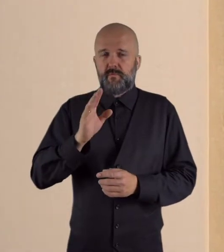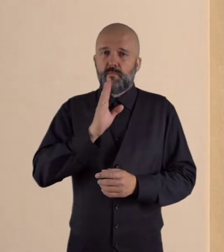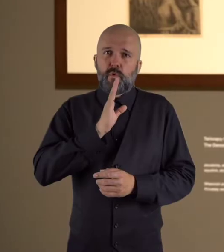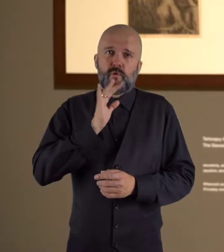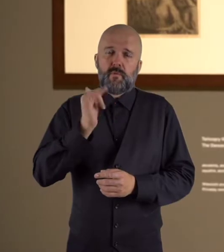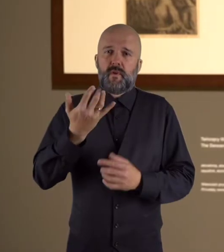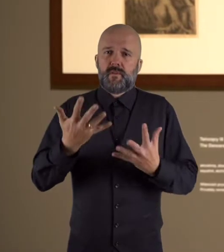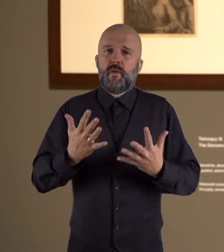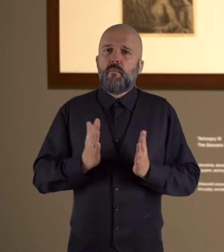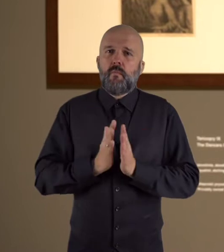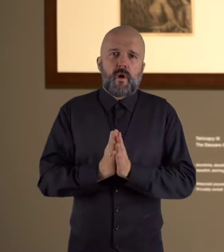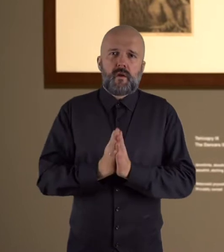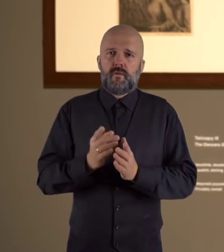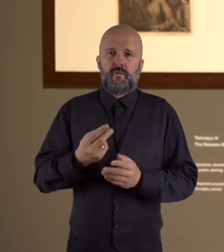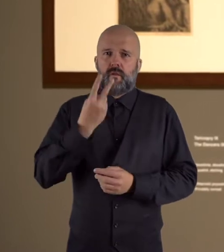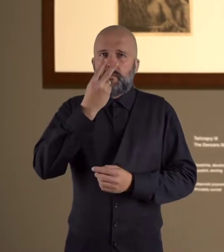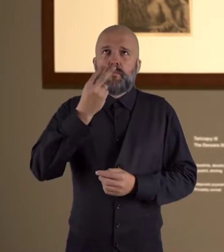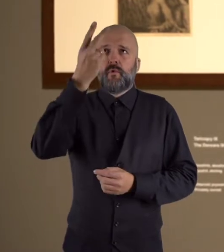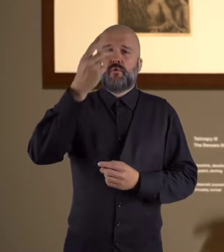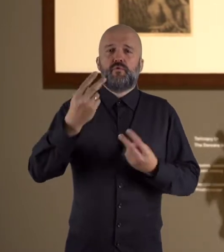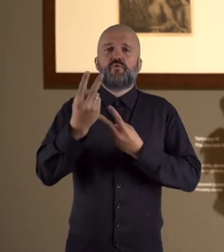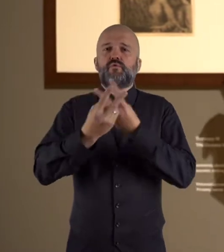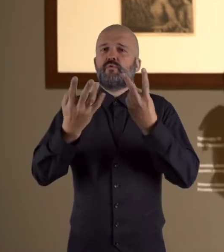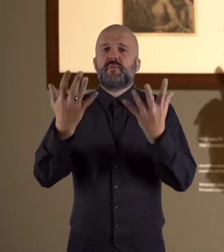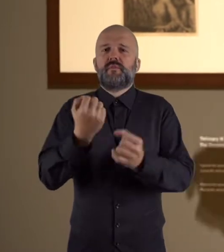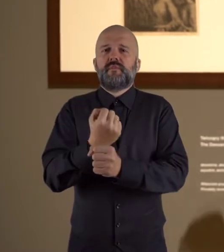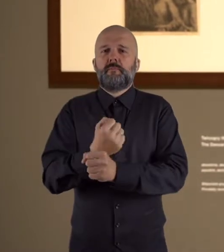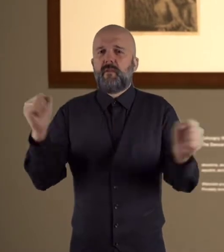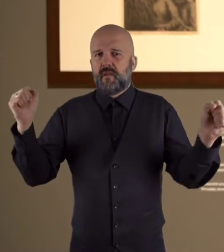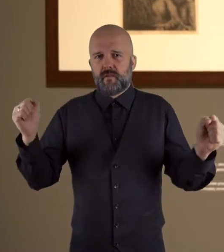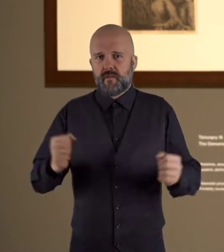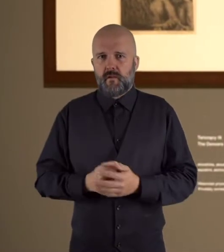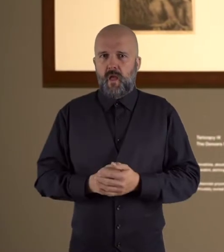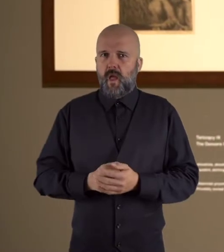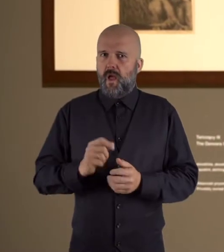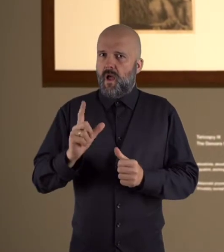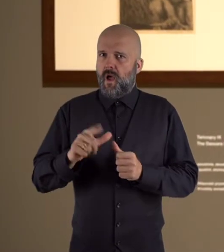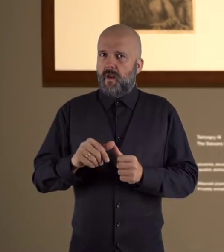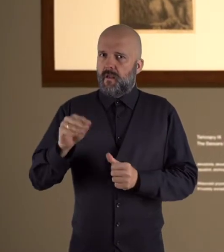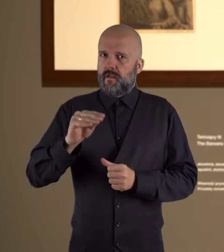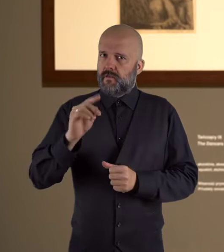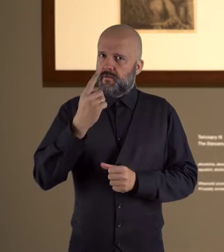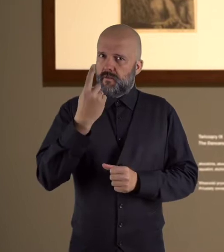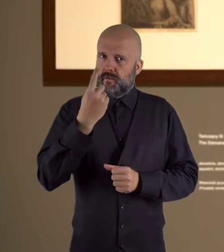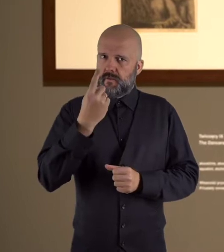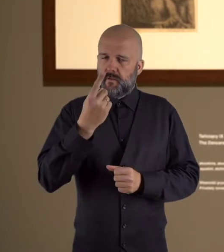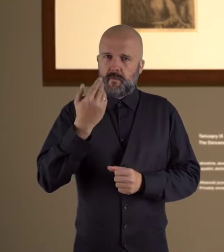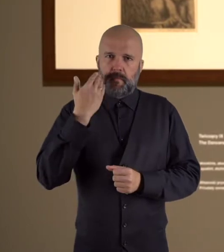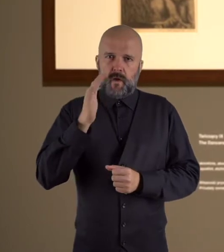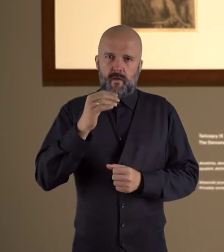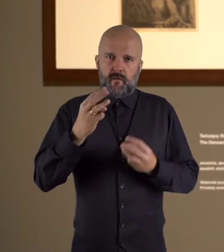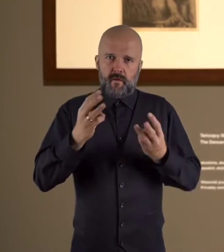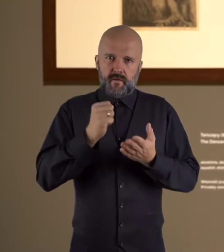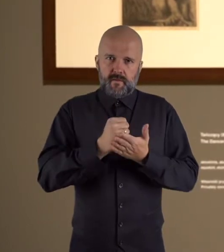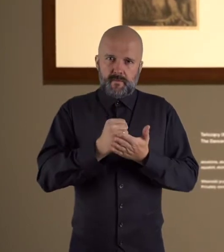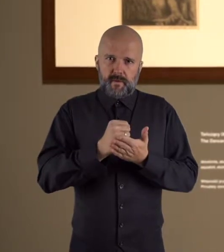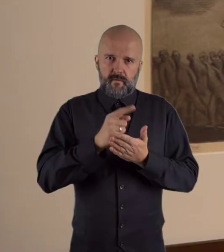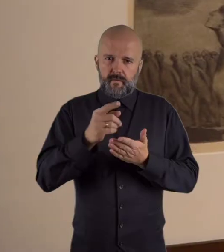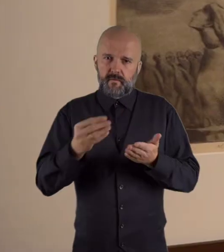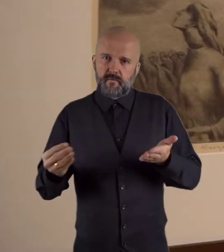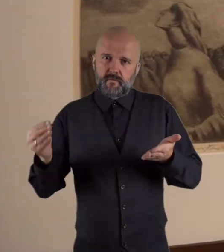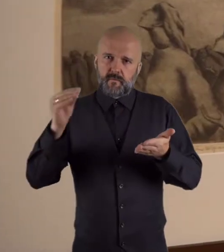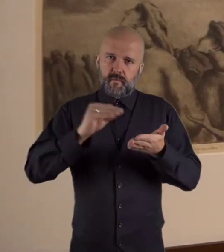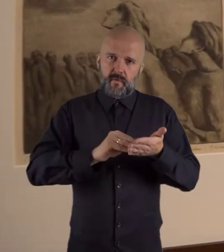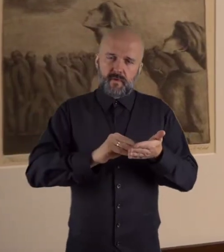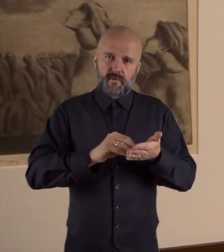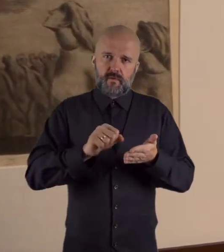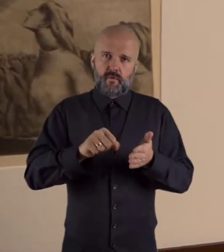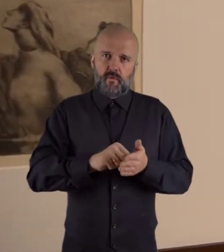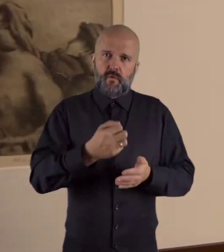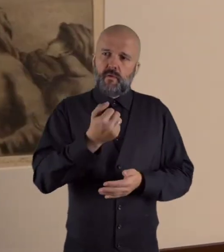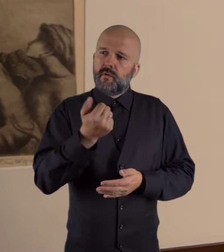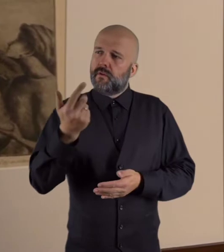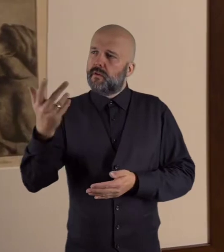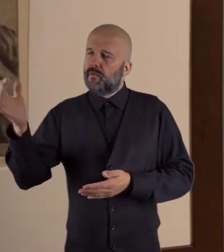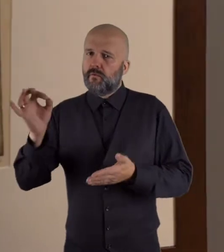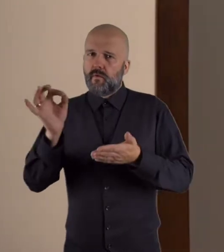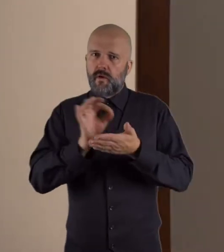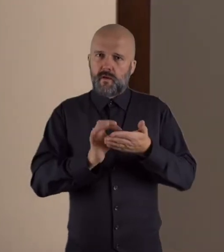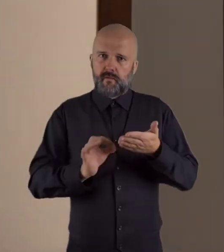look upwards as if they were looking for salvation, but there is another very important accent that Wejman will introduce to several graphics from this series.